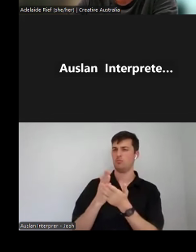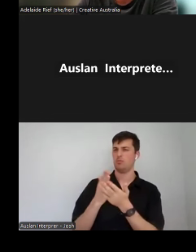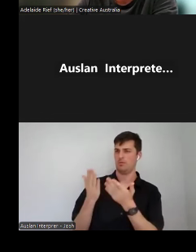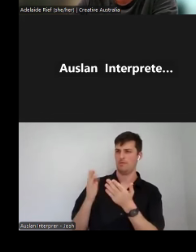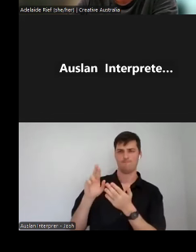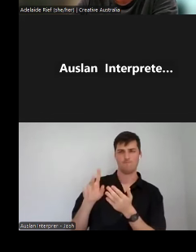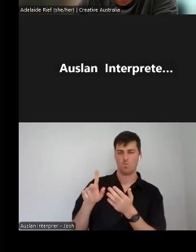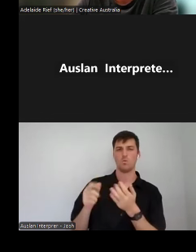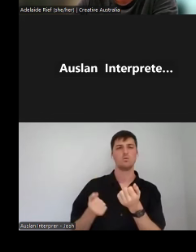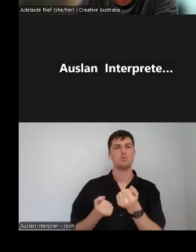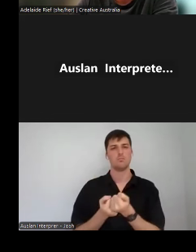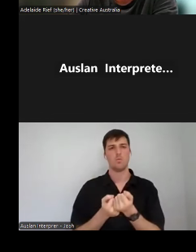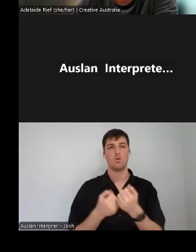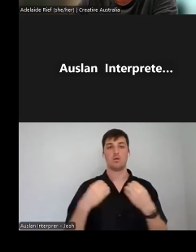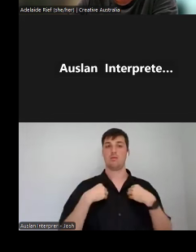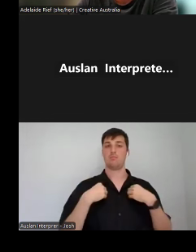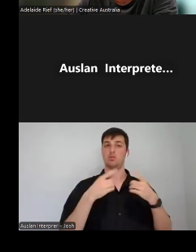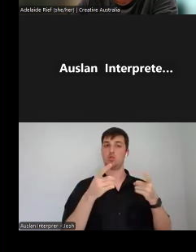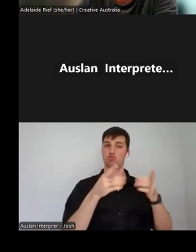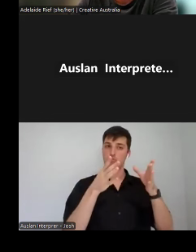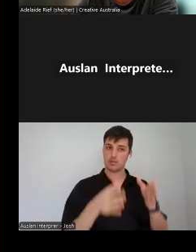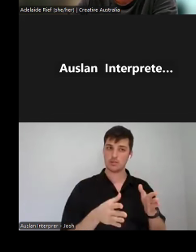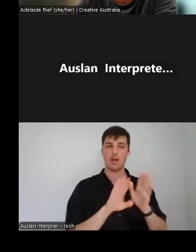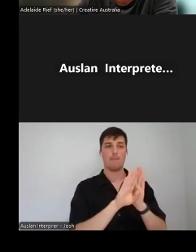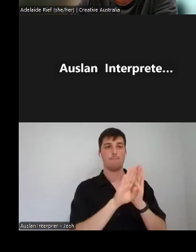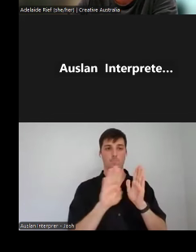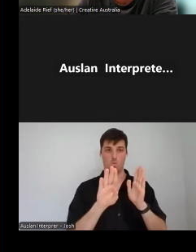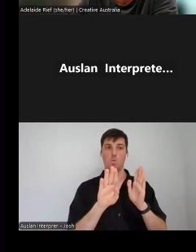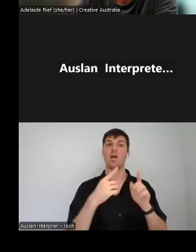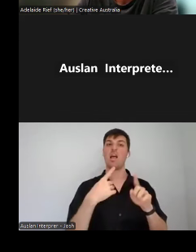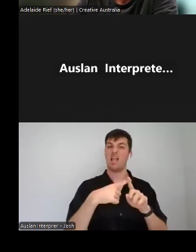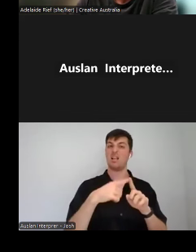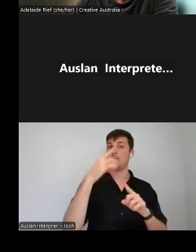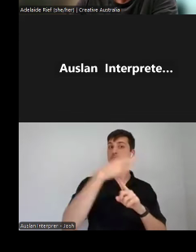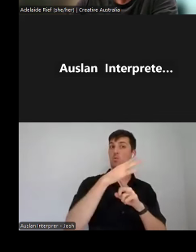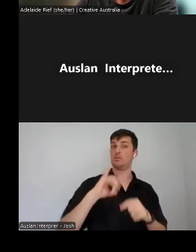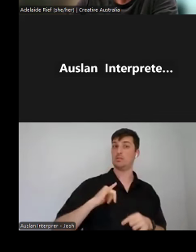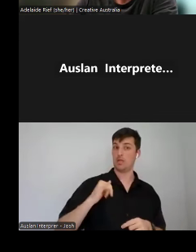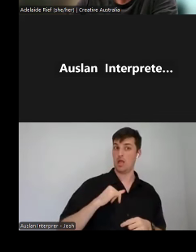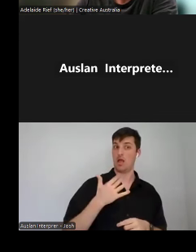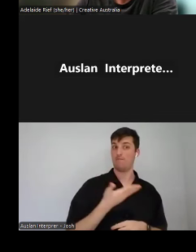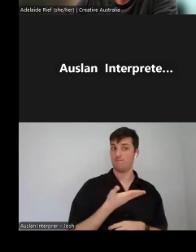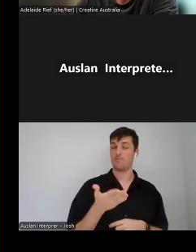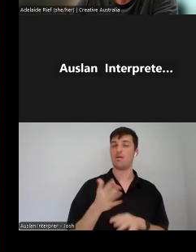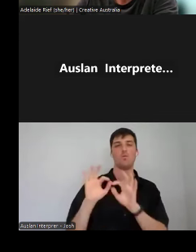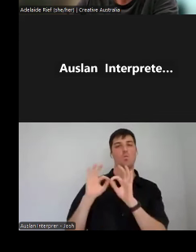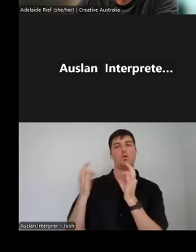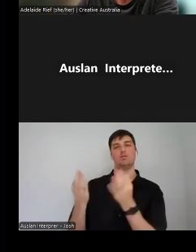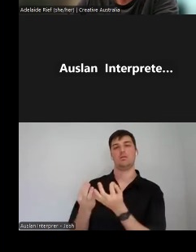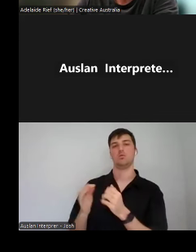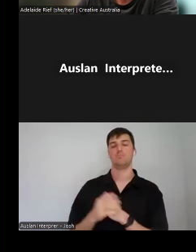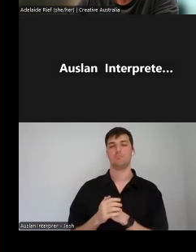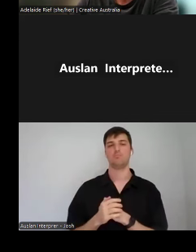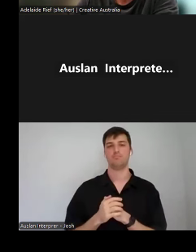and Board members of organisations, along with key staff members. Again, to develop the skills,